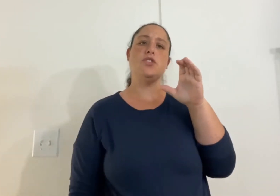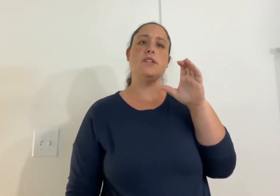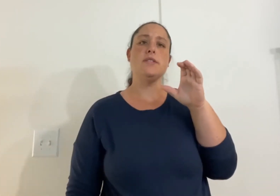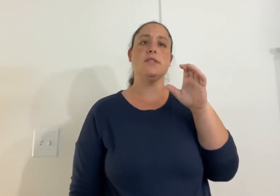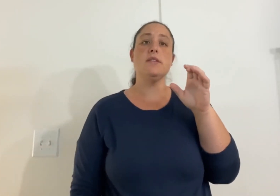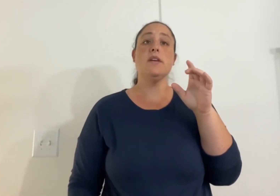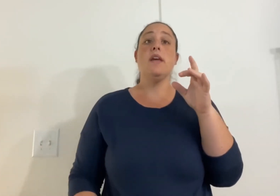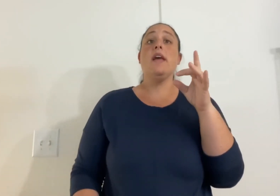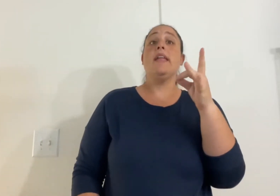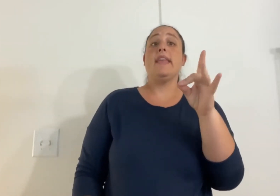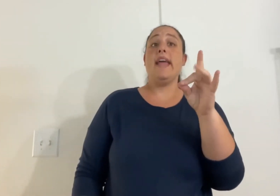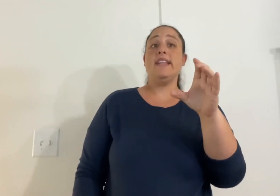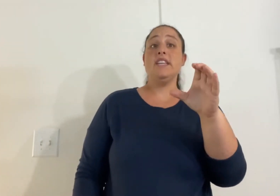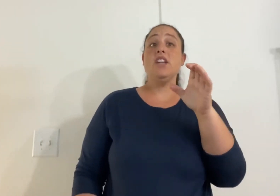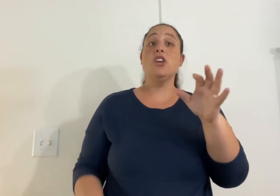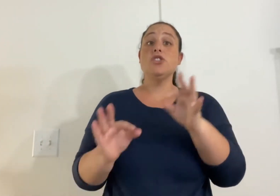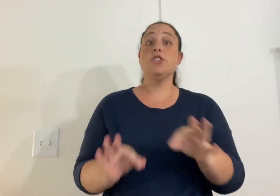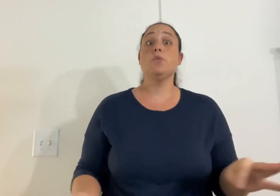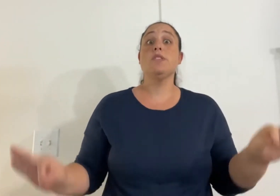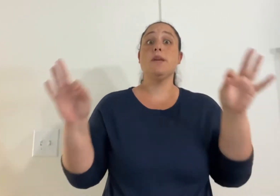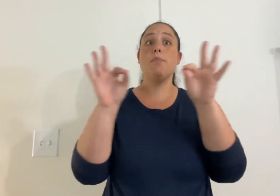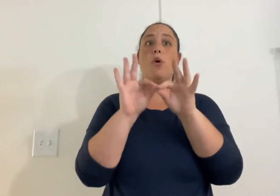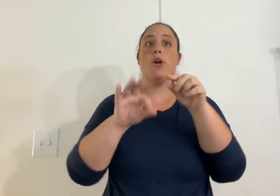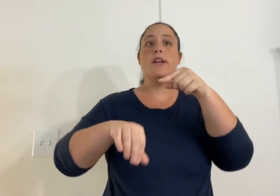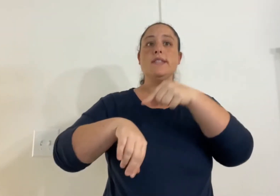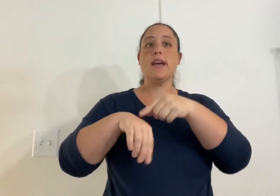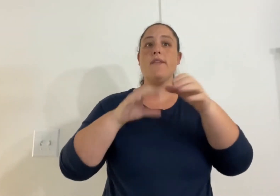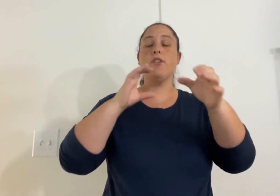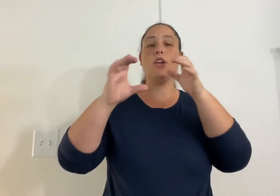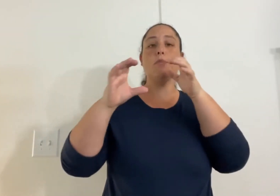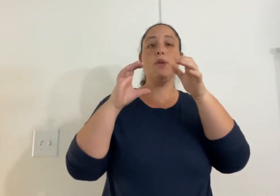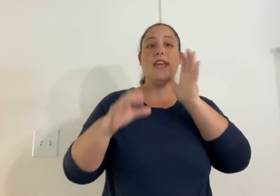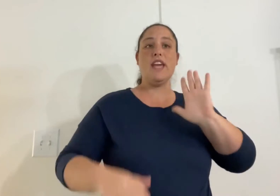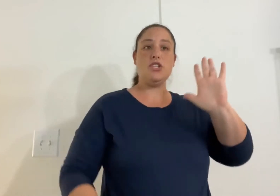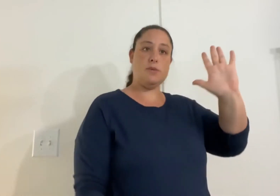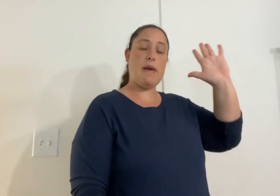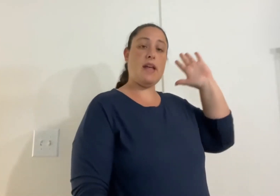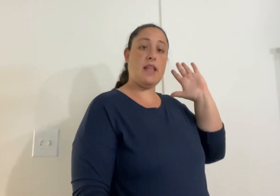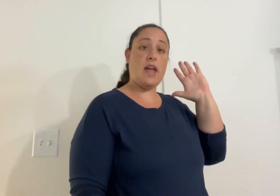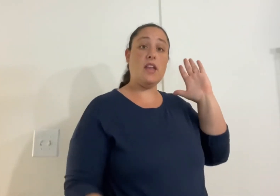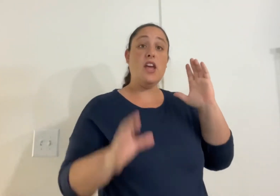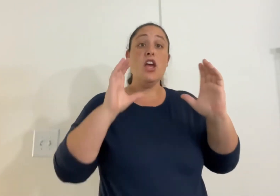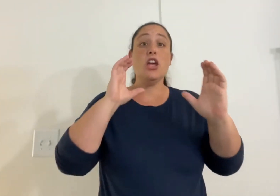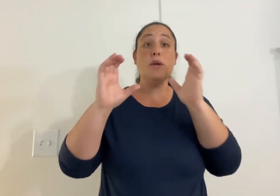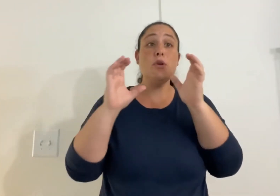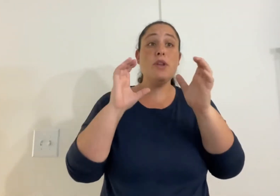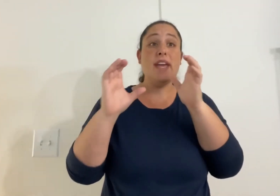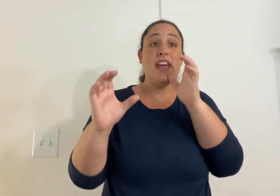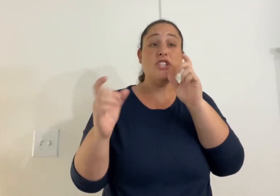The 1800's was an important time for communication back then.